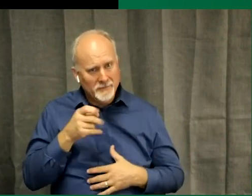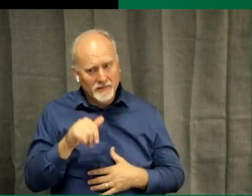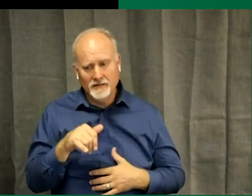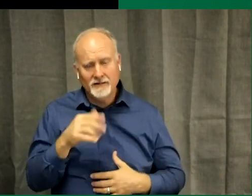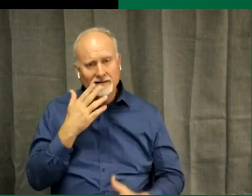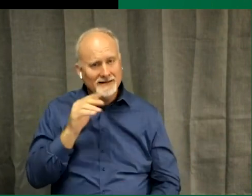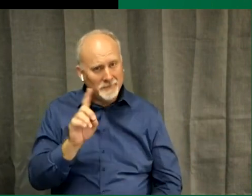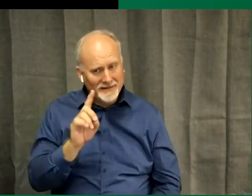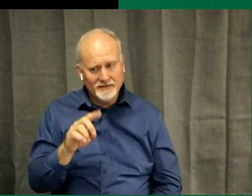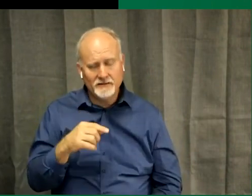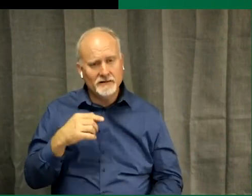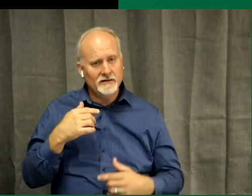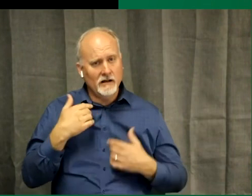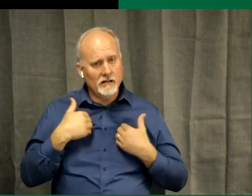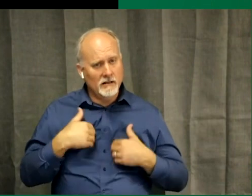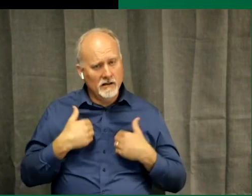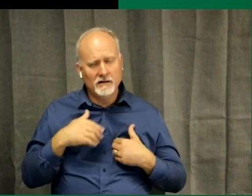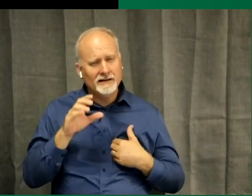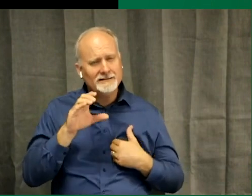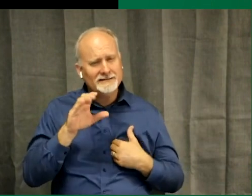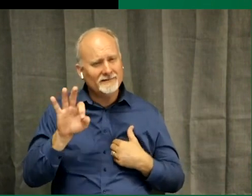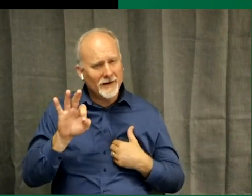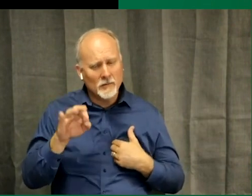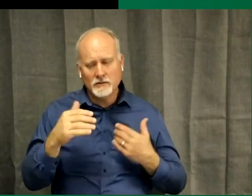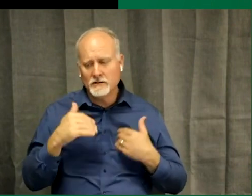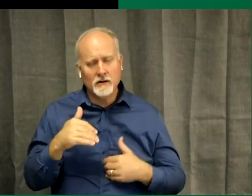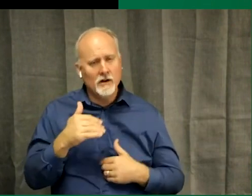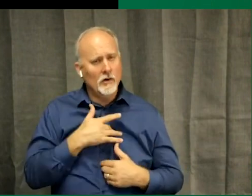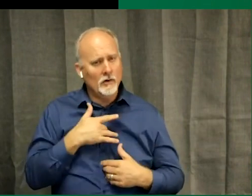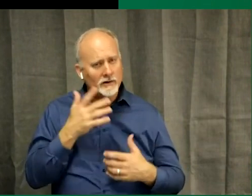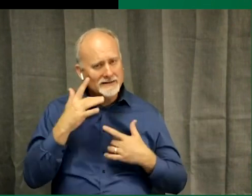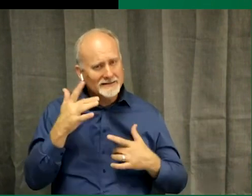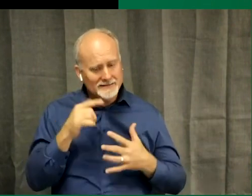genetic lung conditions like cystic fibrosis and heart disease but here's the scary thing